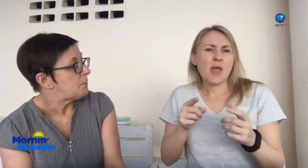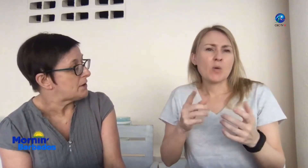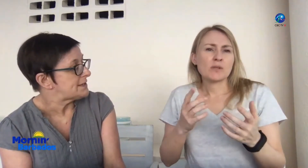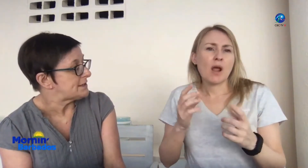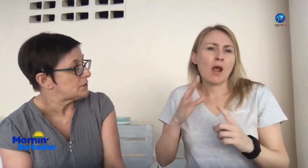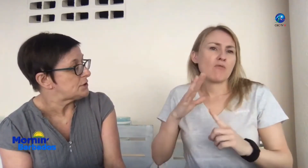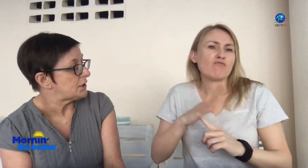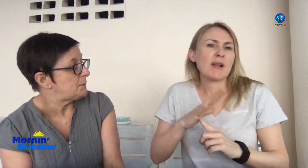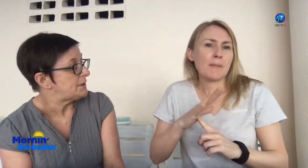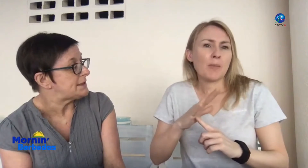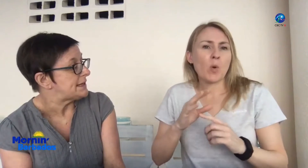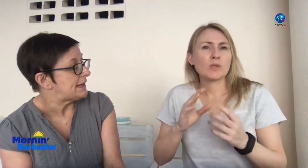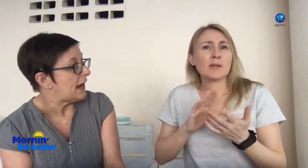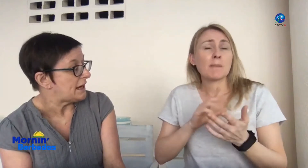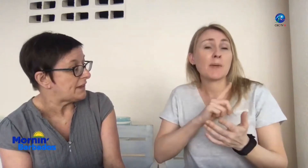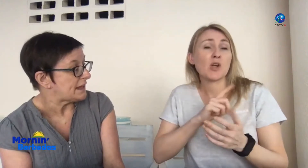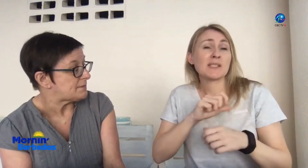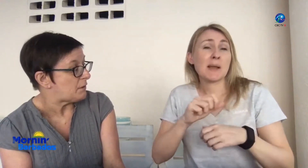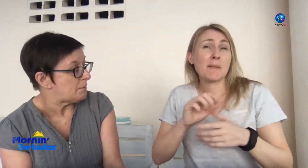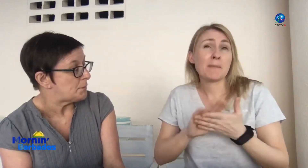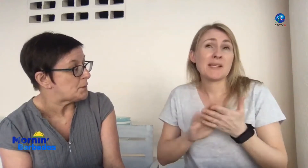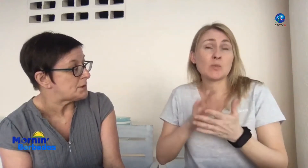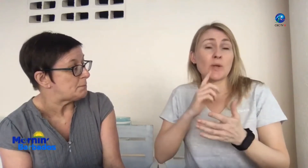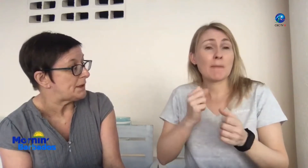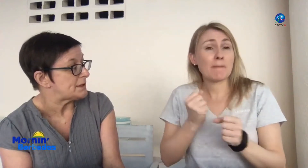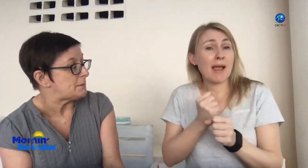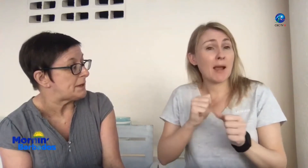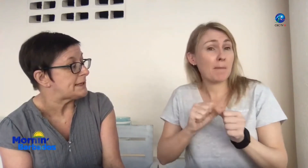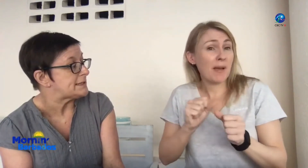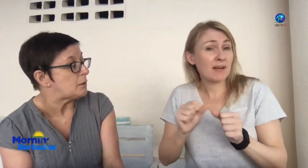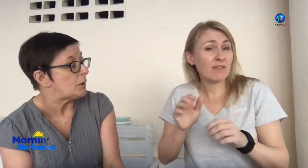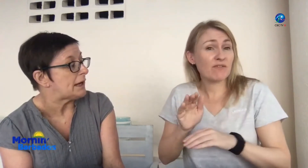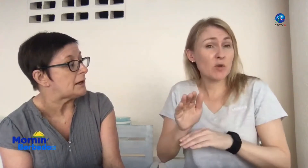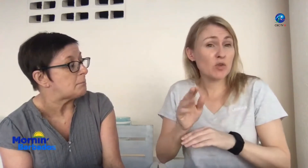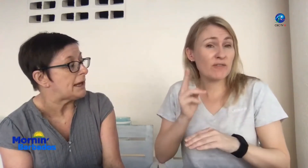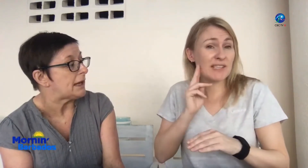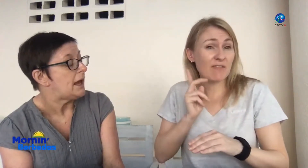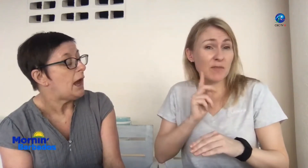pass these on to the community and i think that's very important because it means that we can make